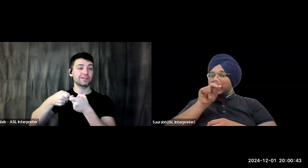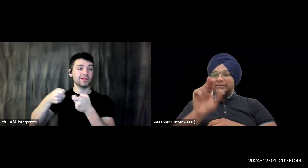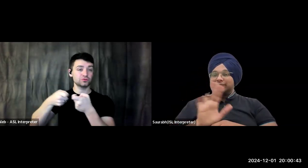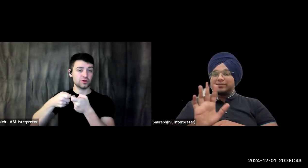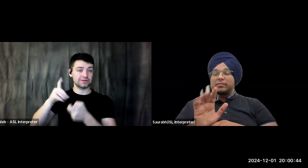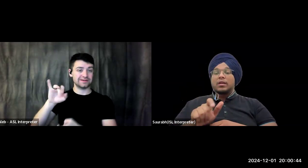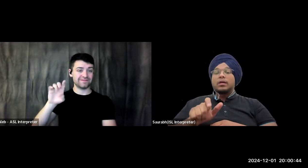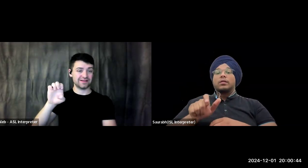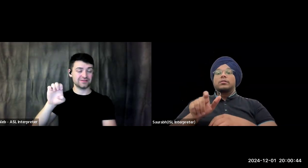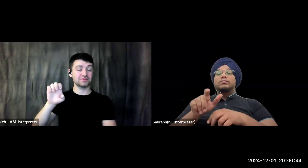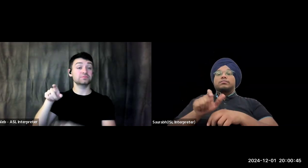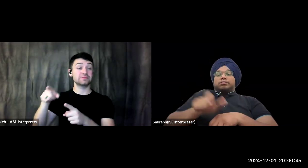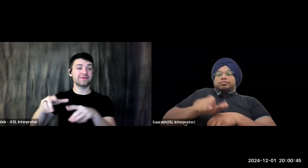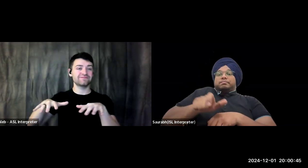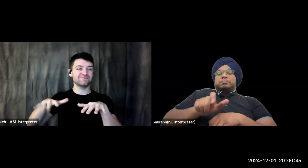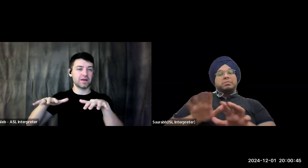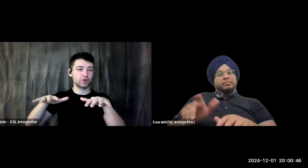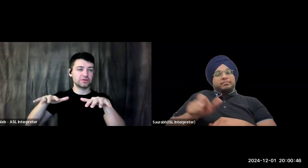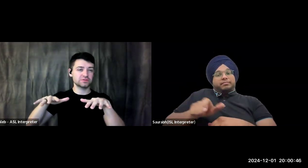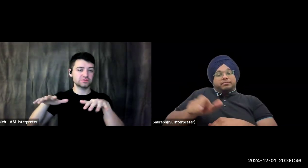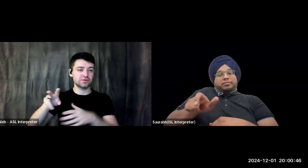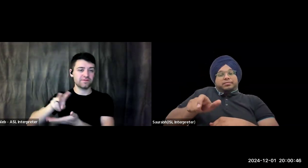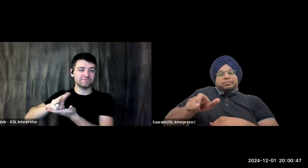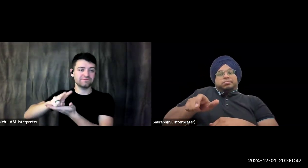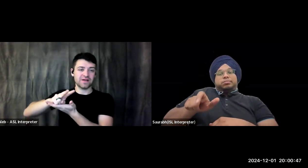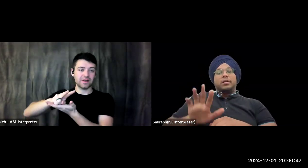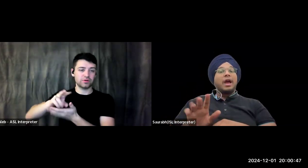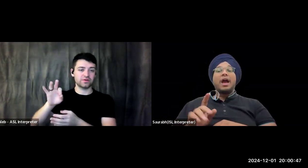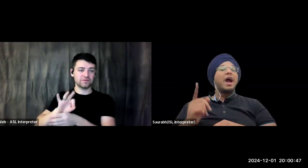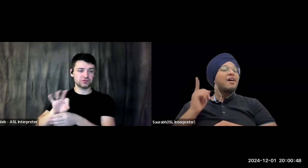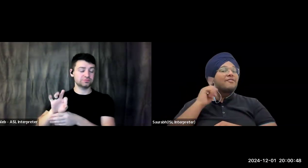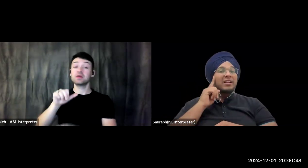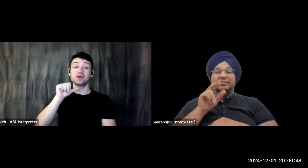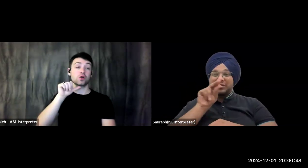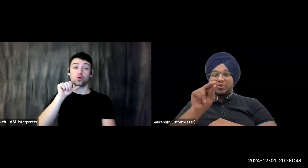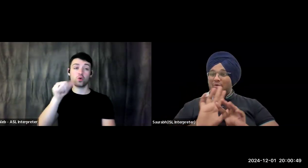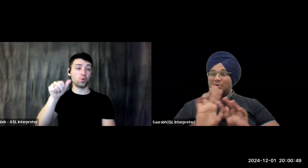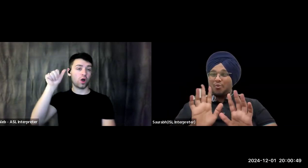Okay. It doesn't have any audio system or it can be connected